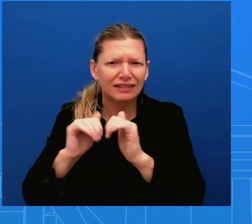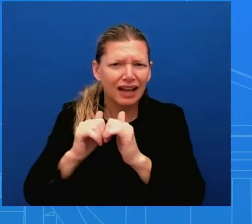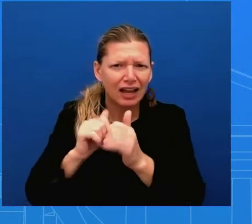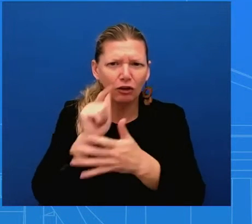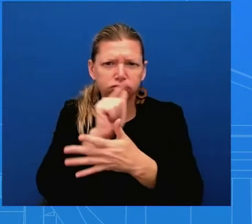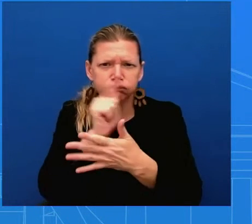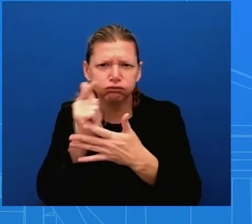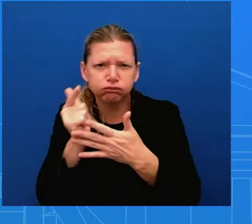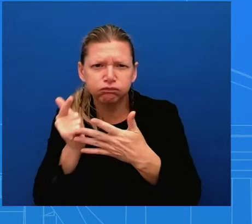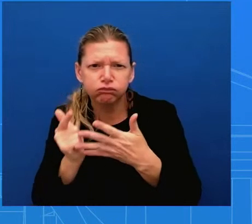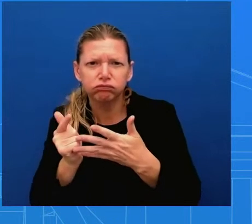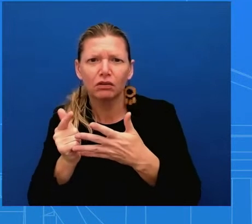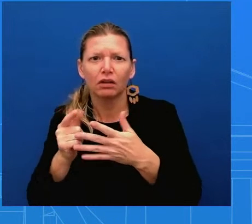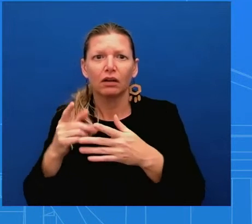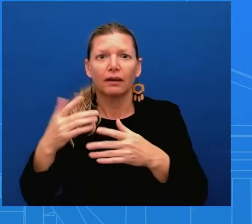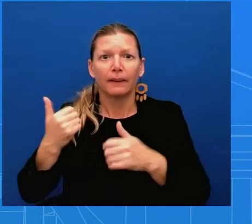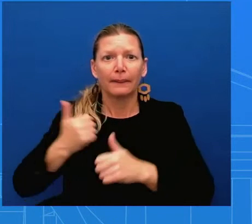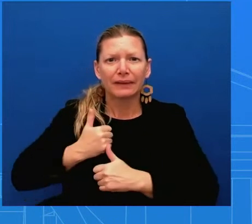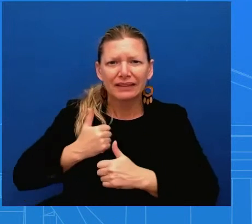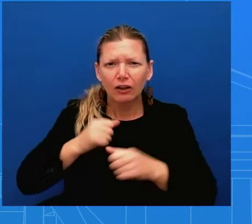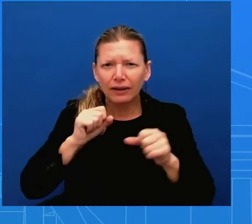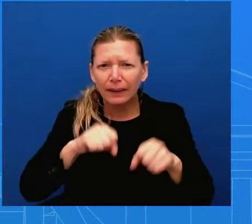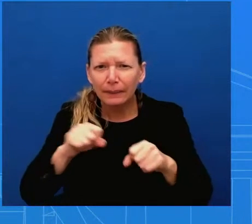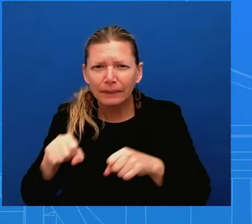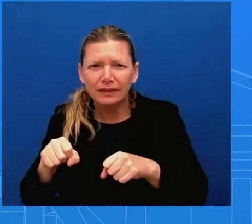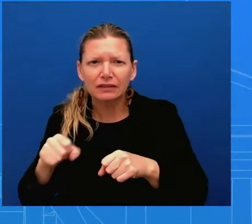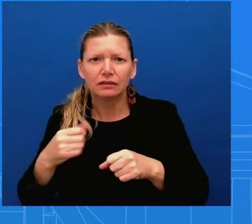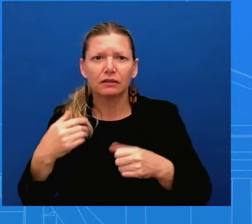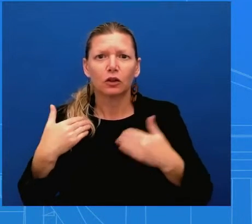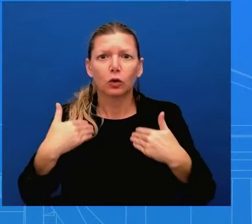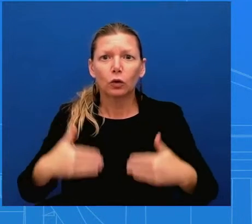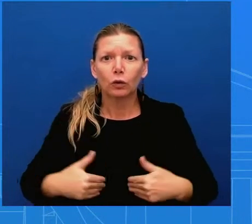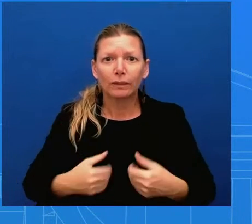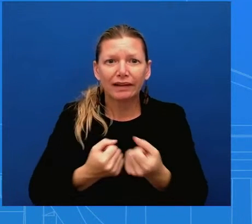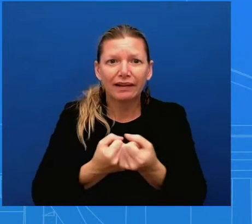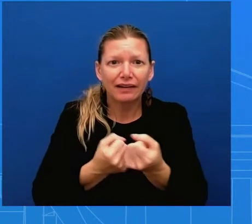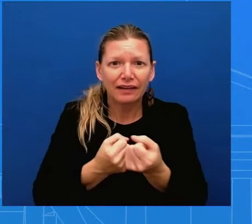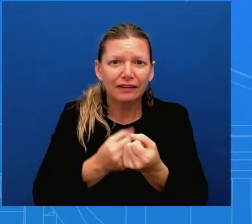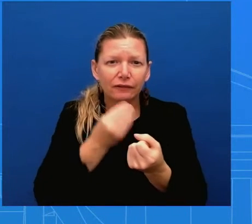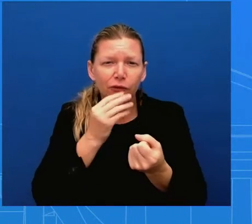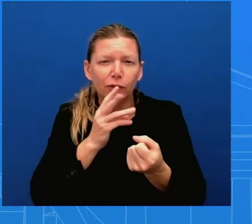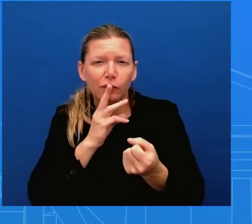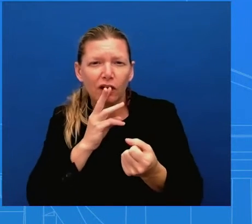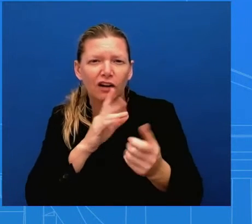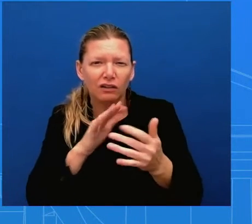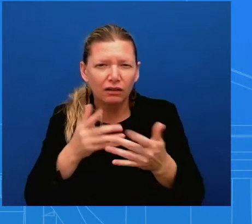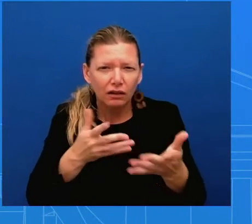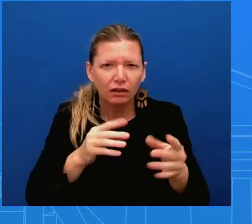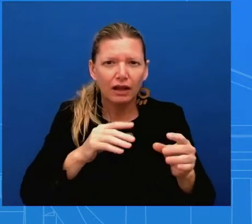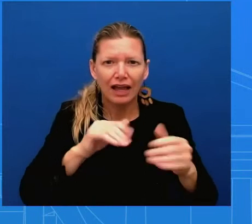And working through those details is what is going to be necessary to get this across the finish line. We believe there is a framework